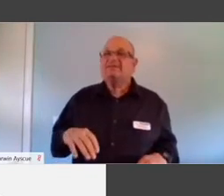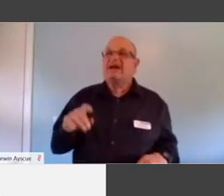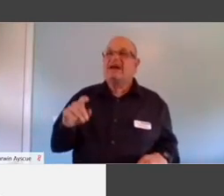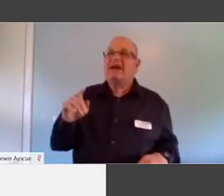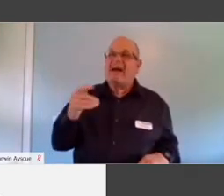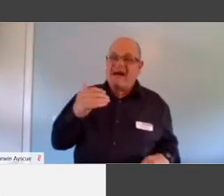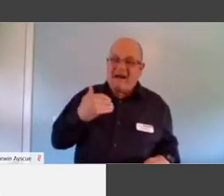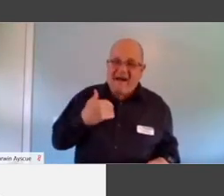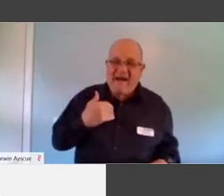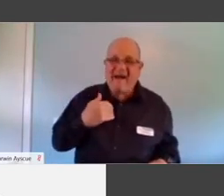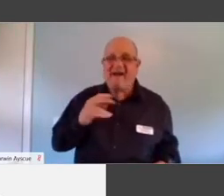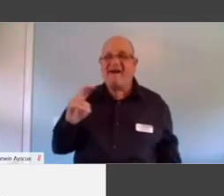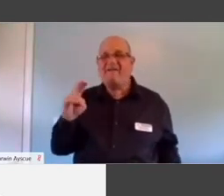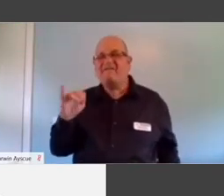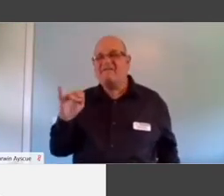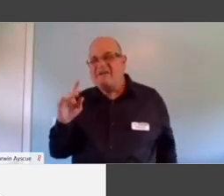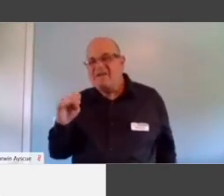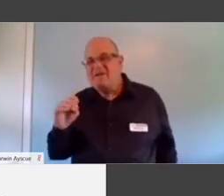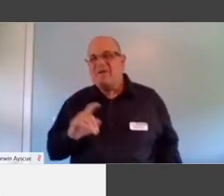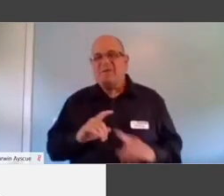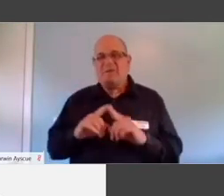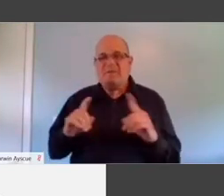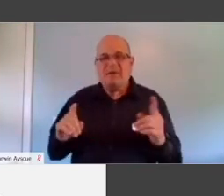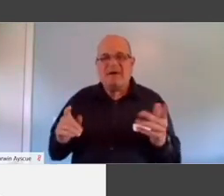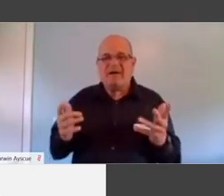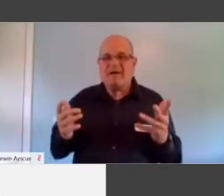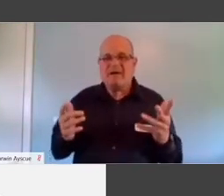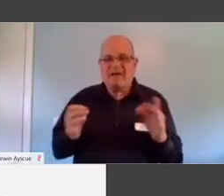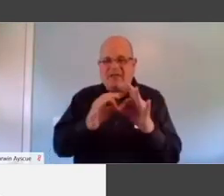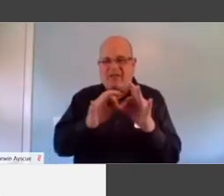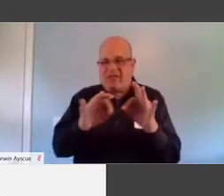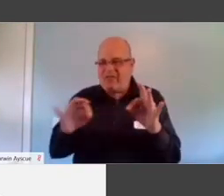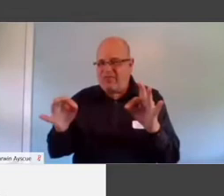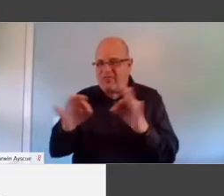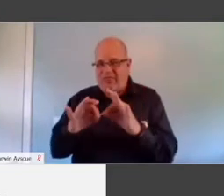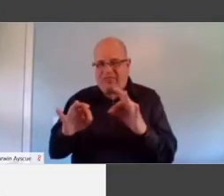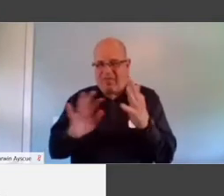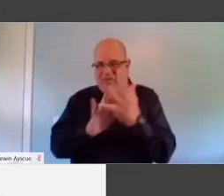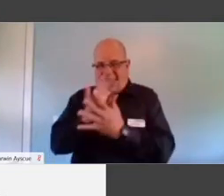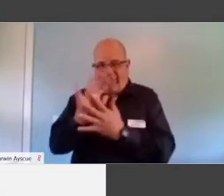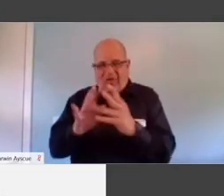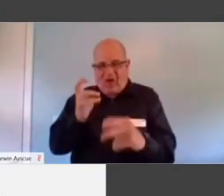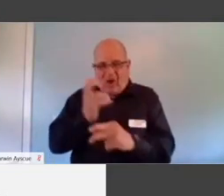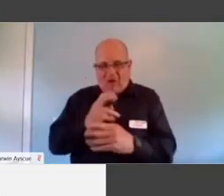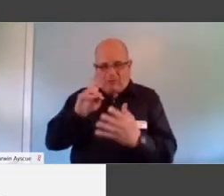videos but they are in run on sentences and lard to read and sometimes they leave off